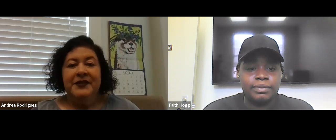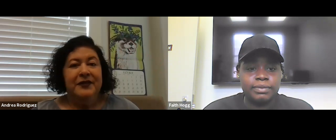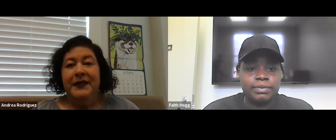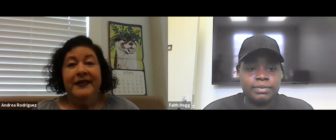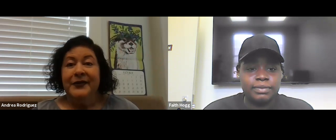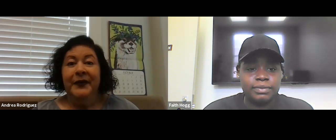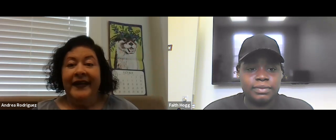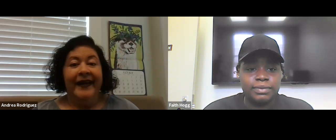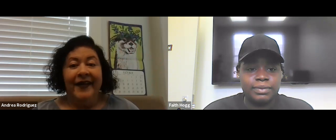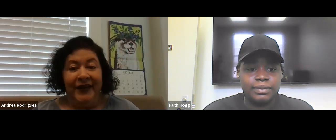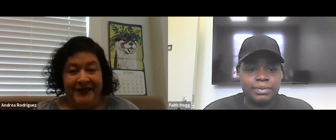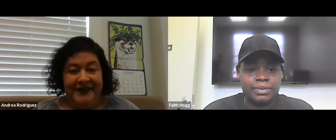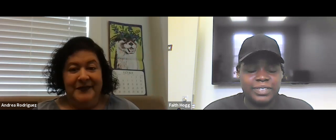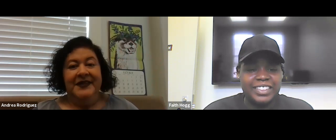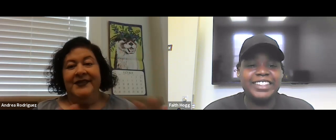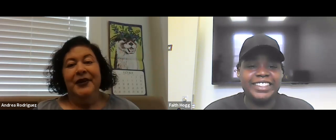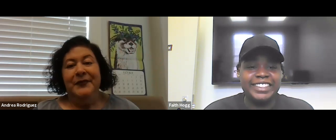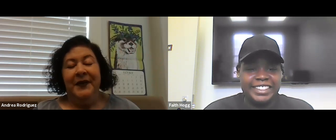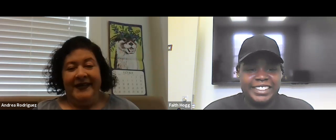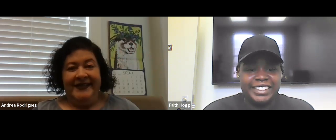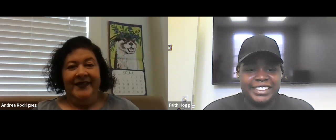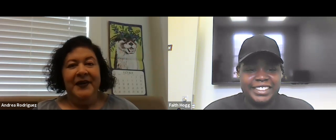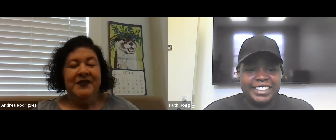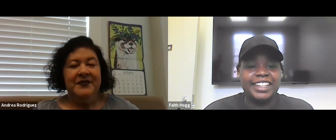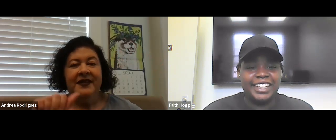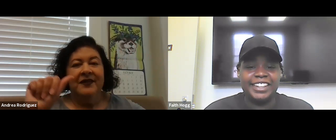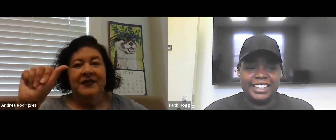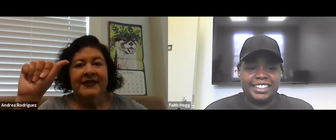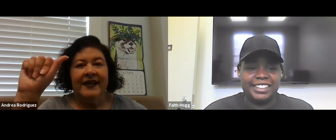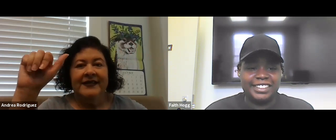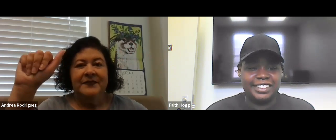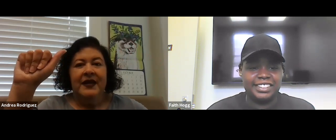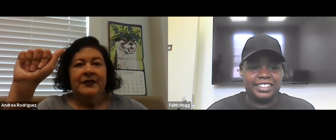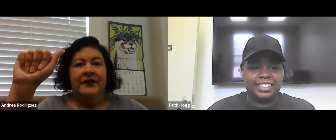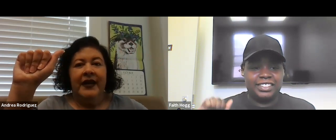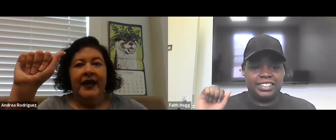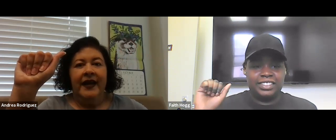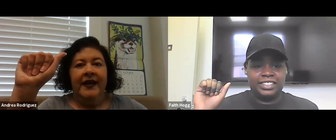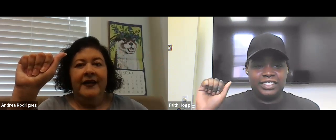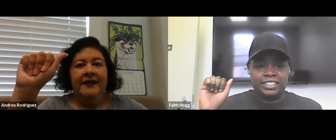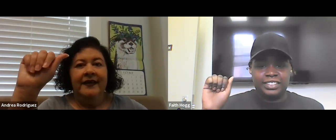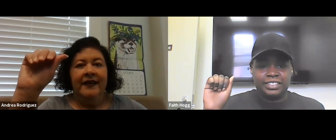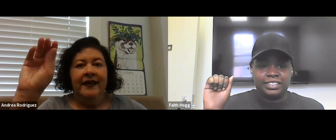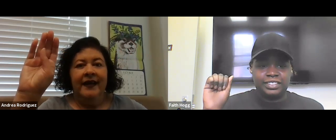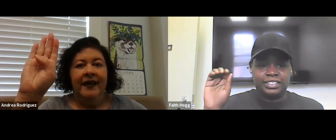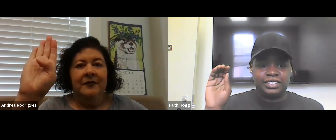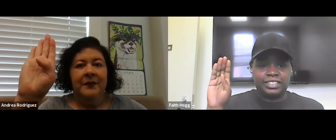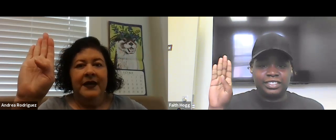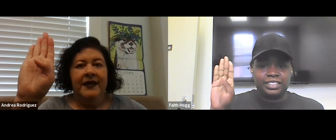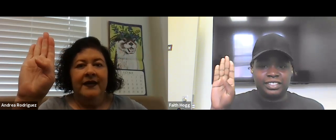you to be this quick at all, but this will help you practice. Okay, so just going to go through. So we've got A. B.